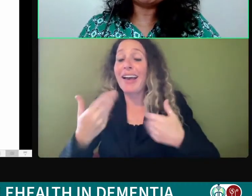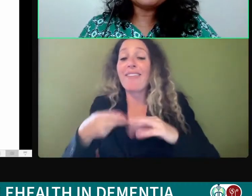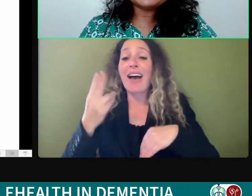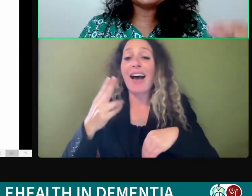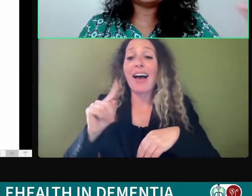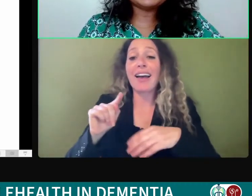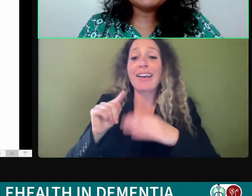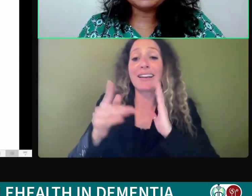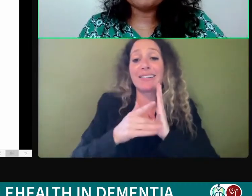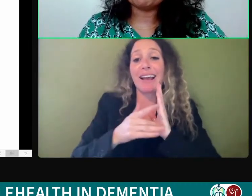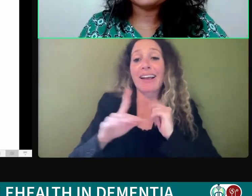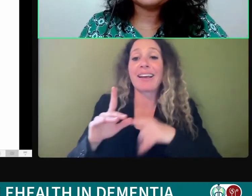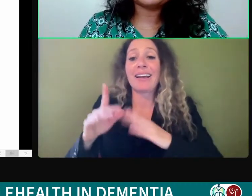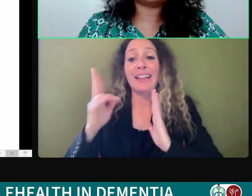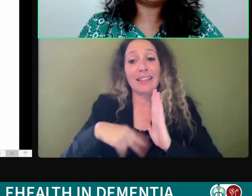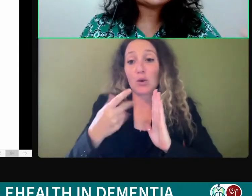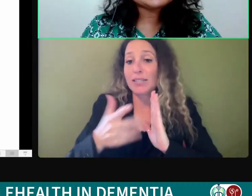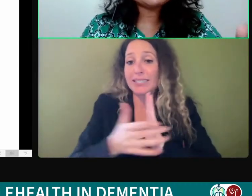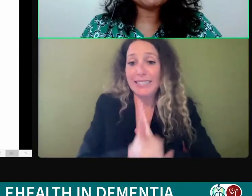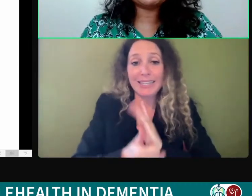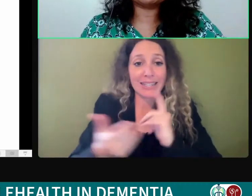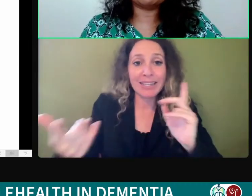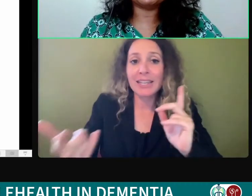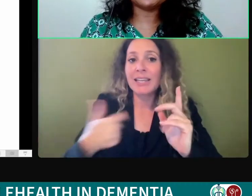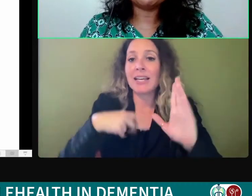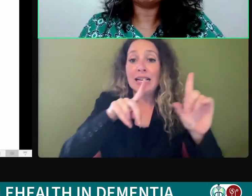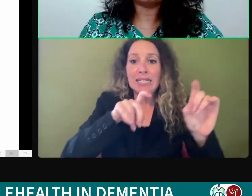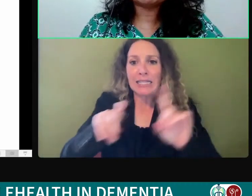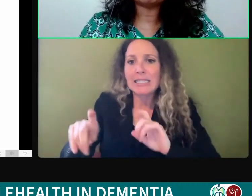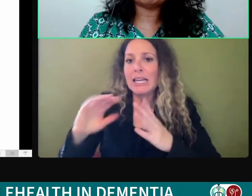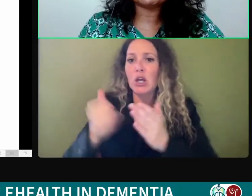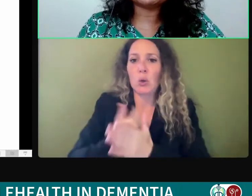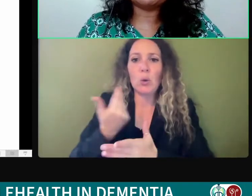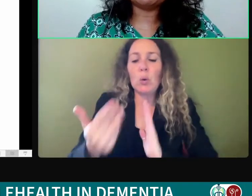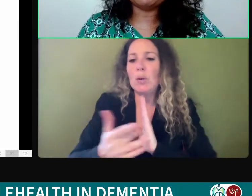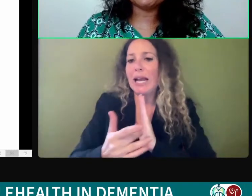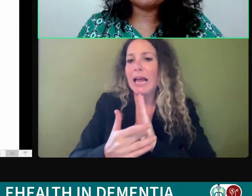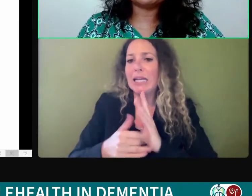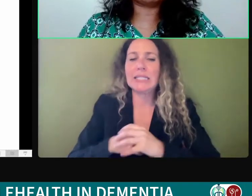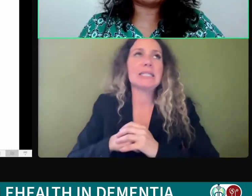utilizing design thinking practices, testing new technology with an older adult user base is